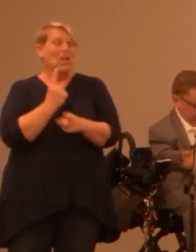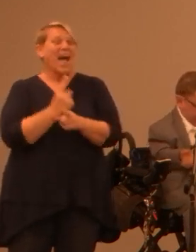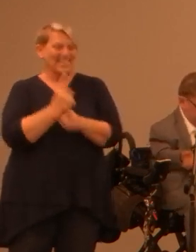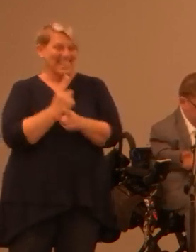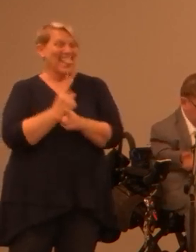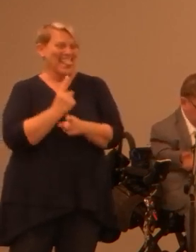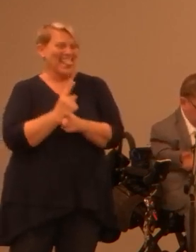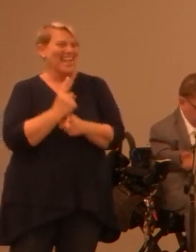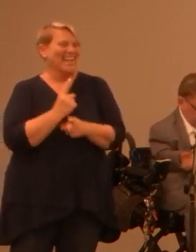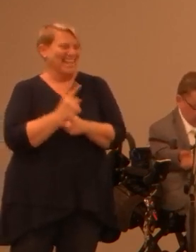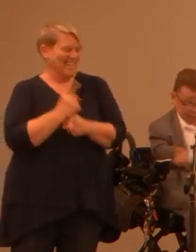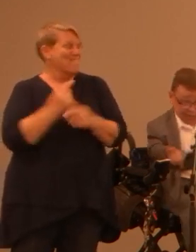I think that's it.